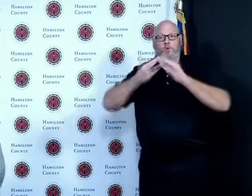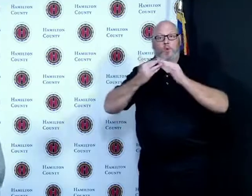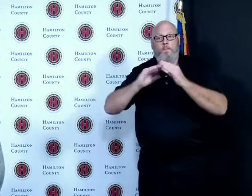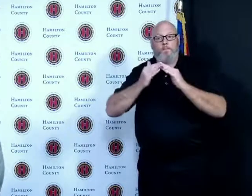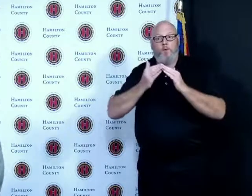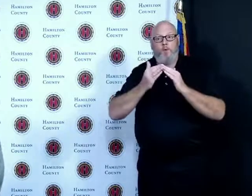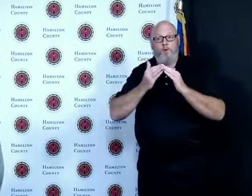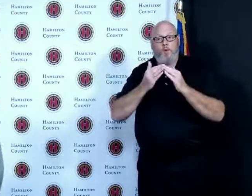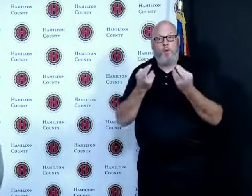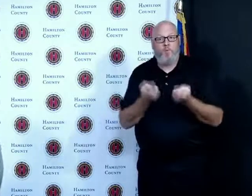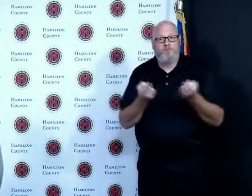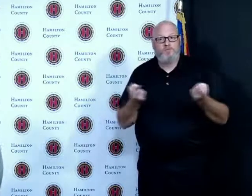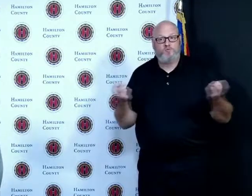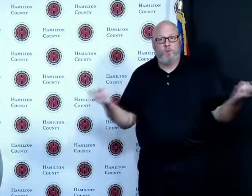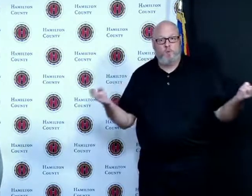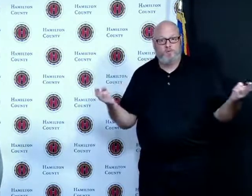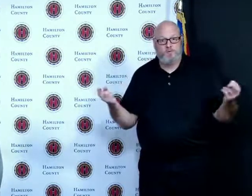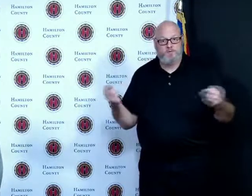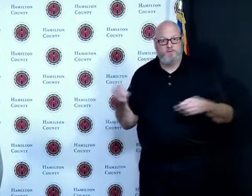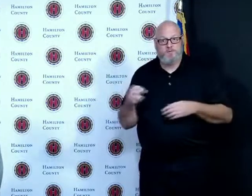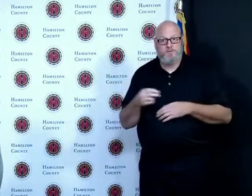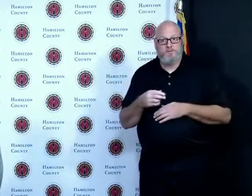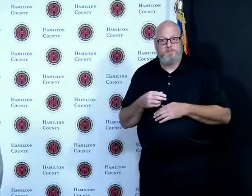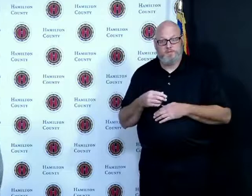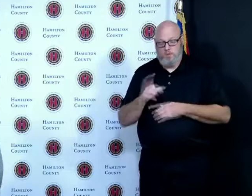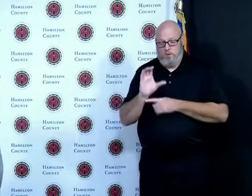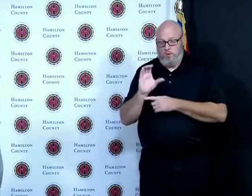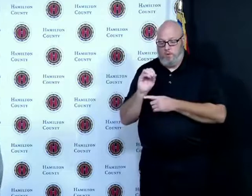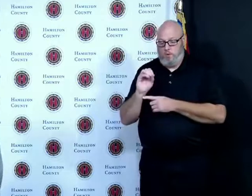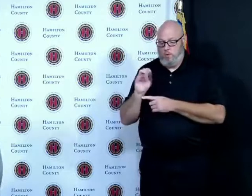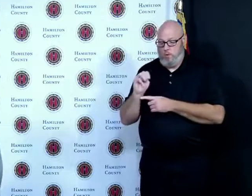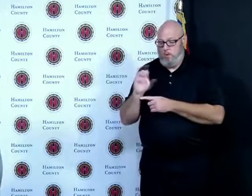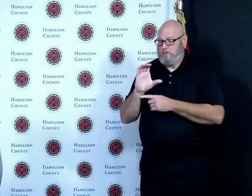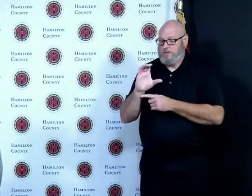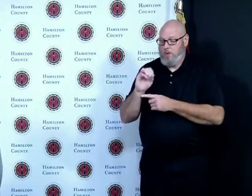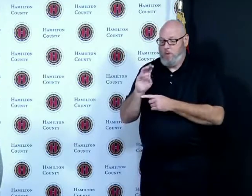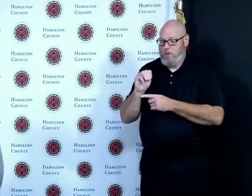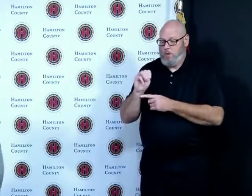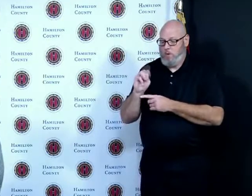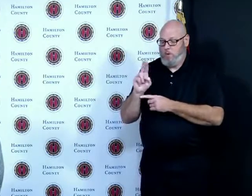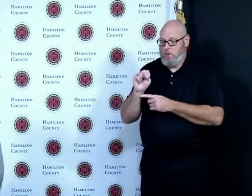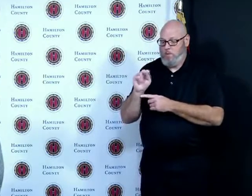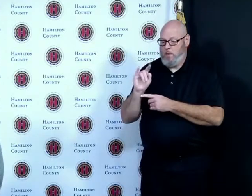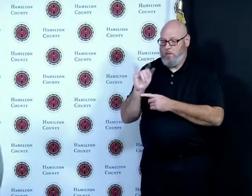as frequently as new data comes available to us from Dr Fauci and federal government but what